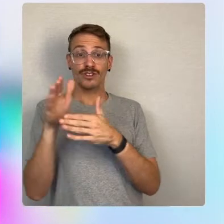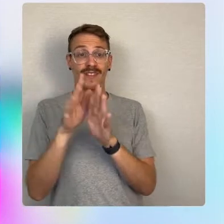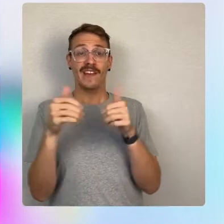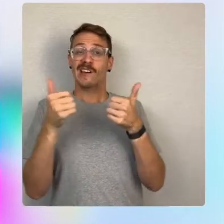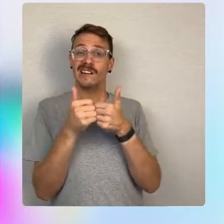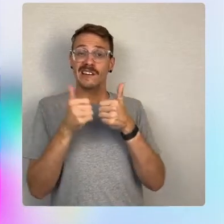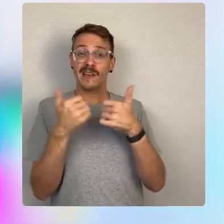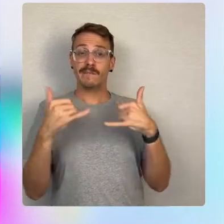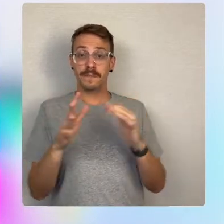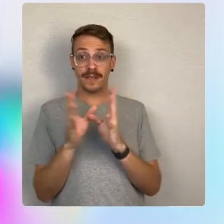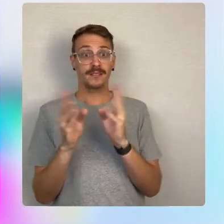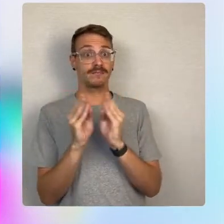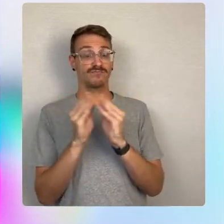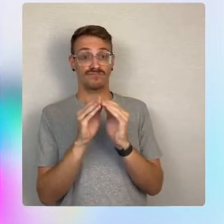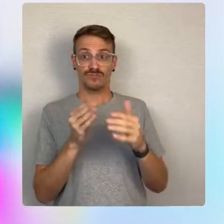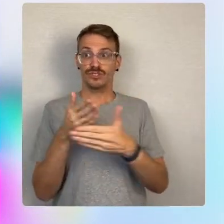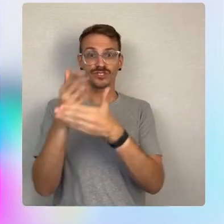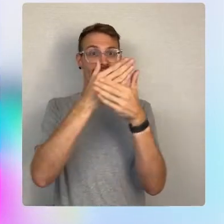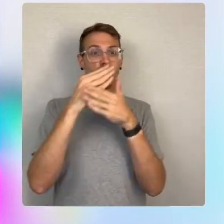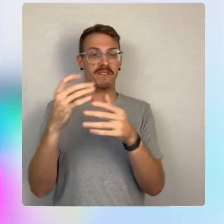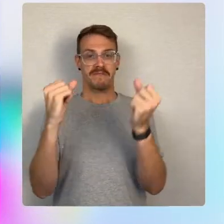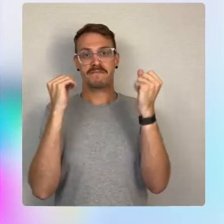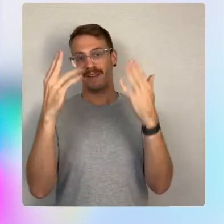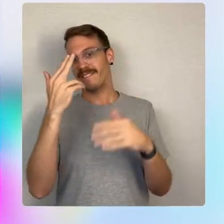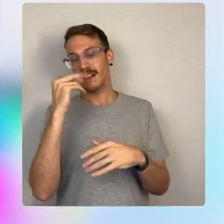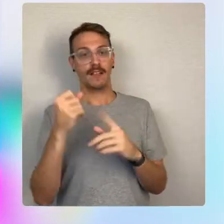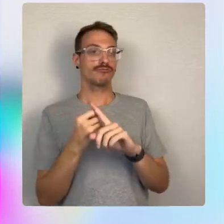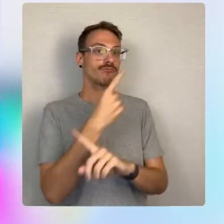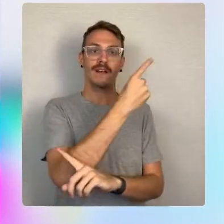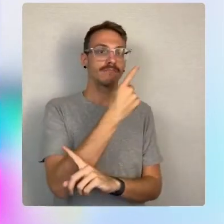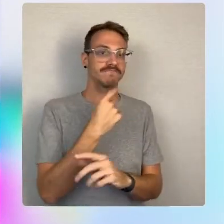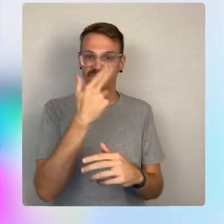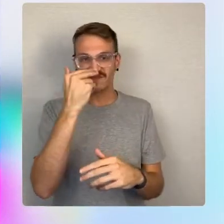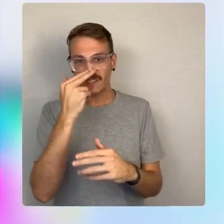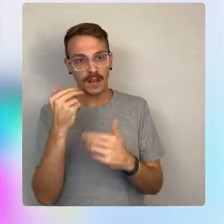where there were lots of random, funny moments that they shared.